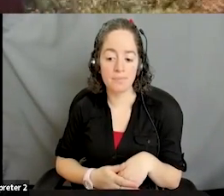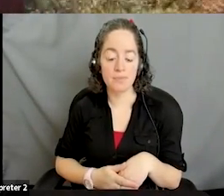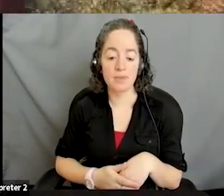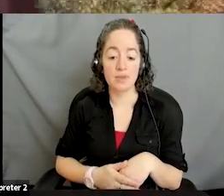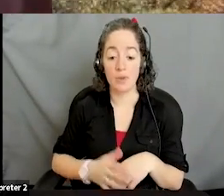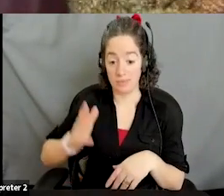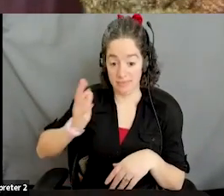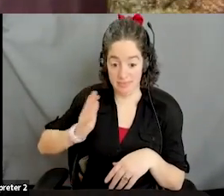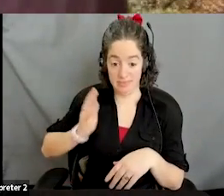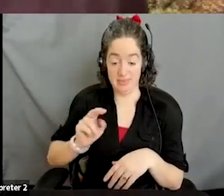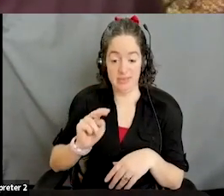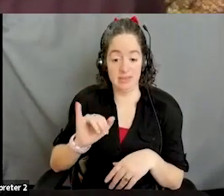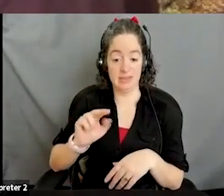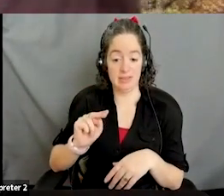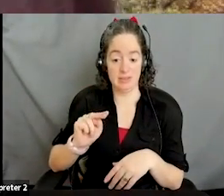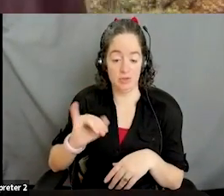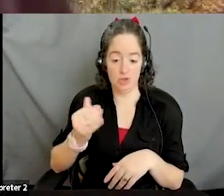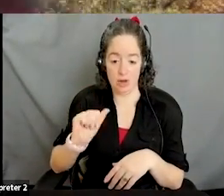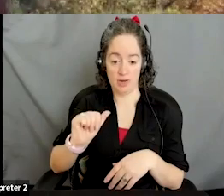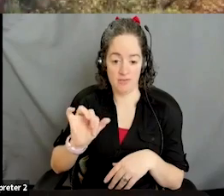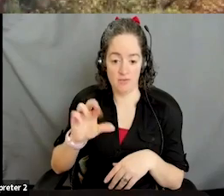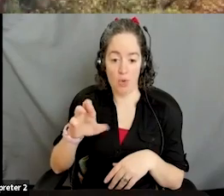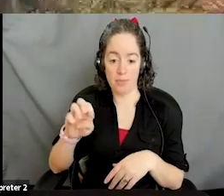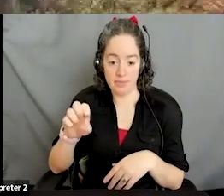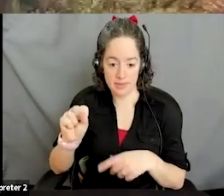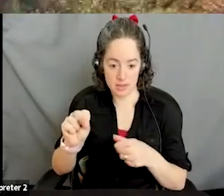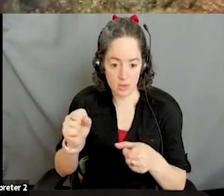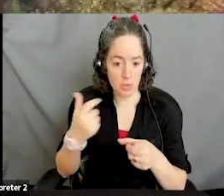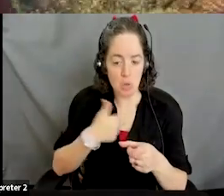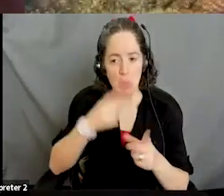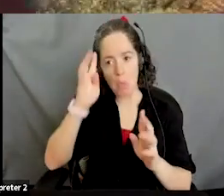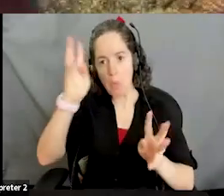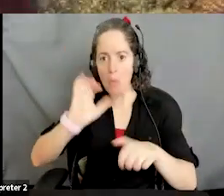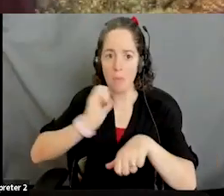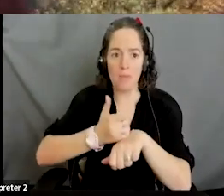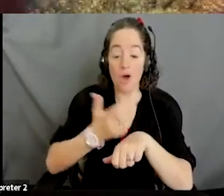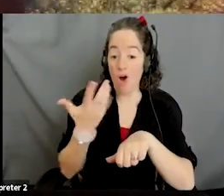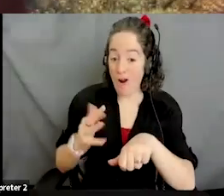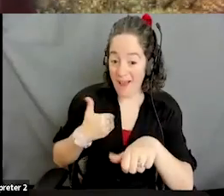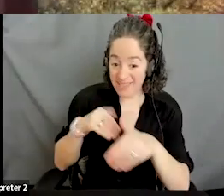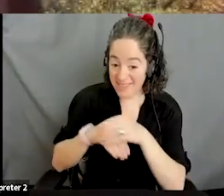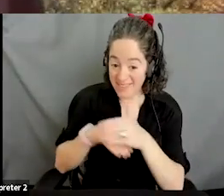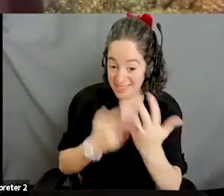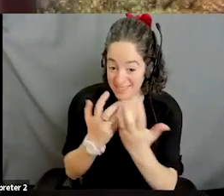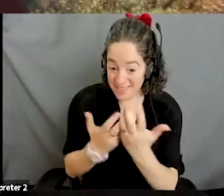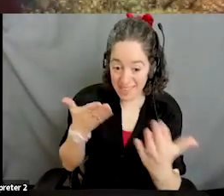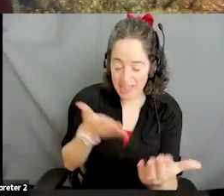with accessibility front and center, that we'll have to rebuild everything in order to be accessible. It turns out that's not the case either,